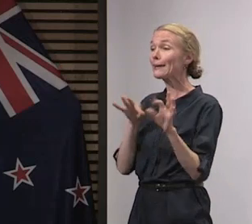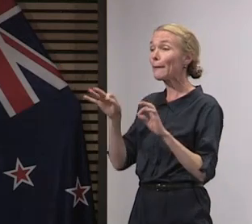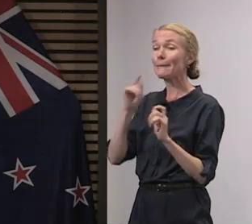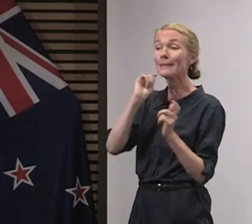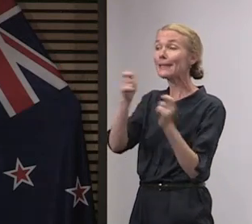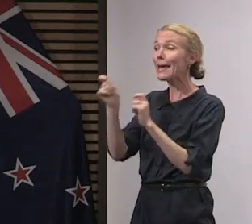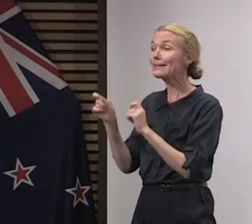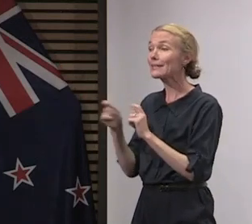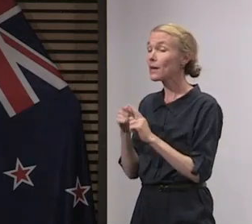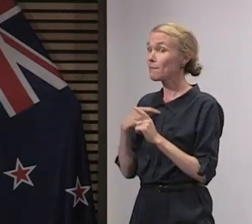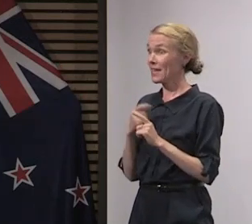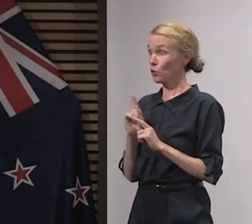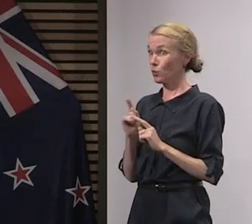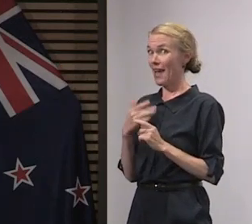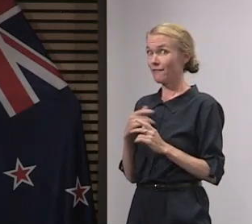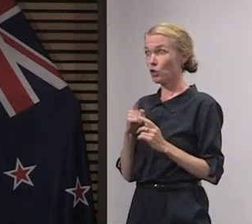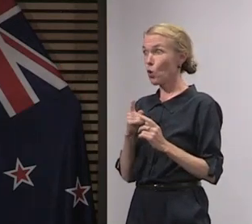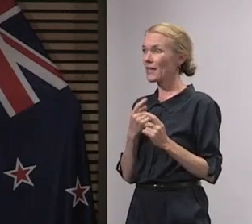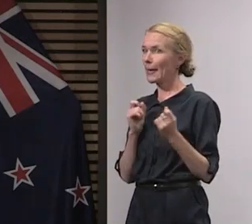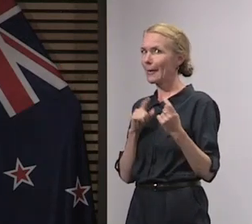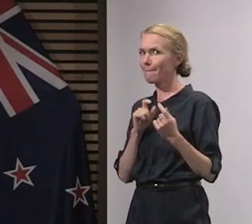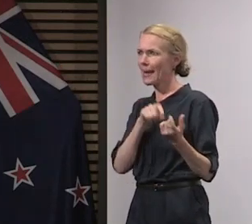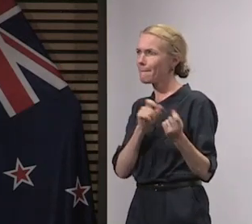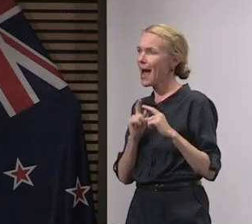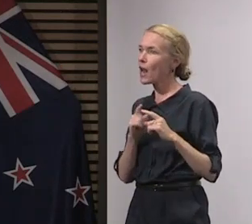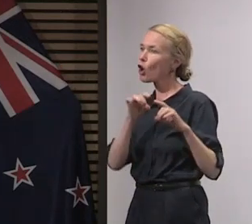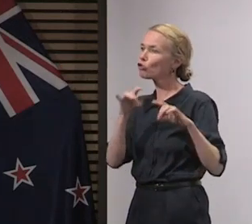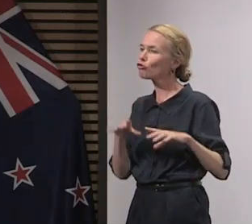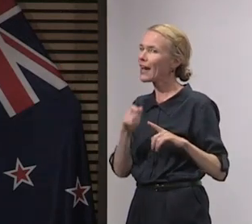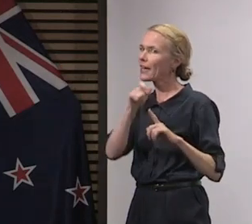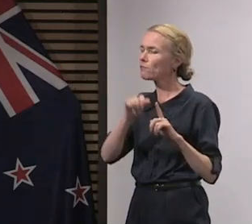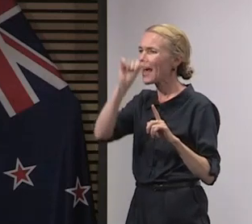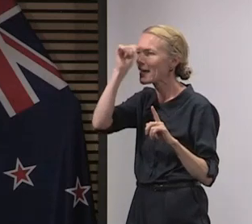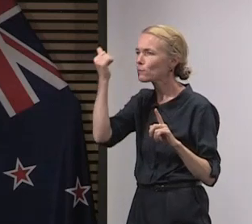random surveys - I have been looking at an email chain with